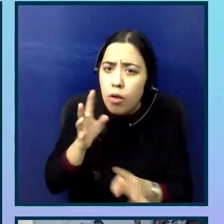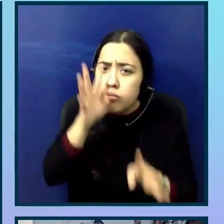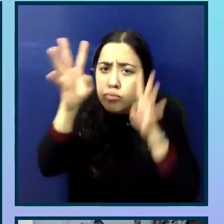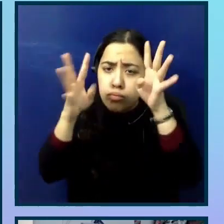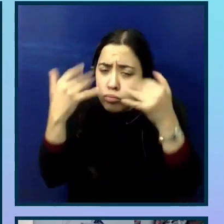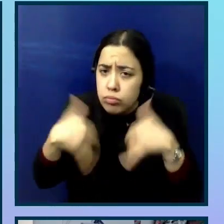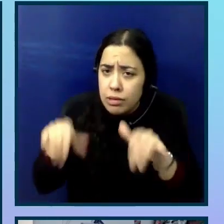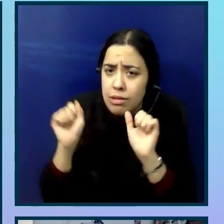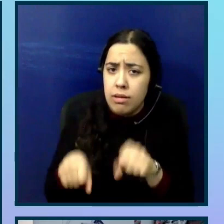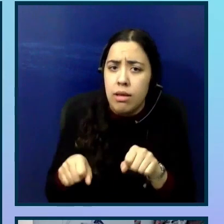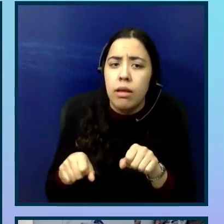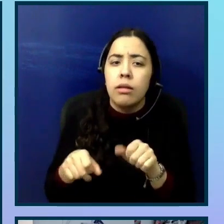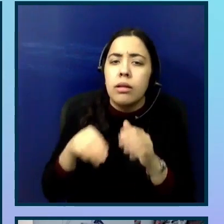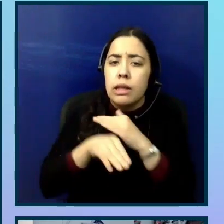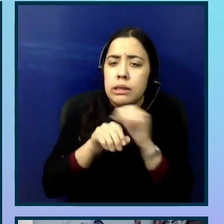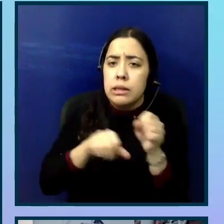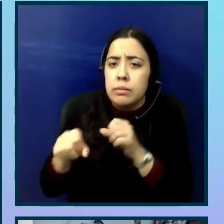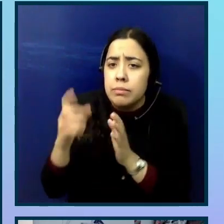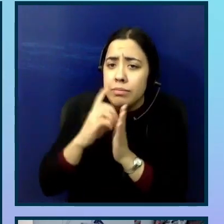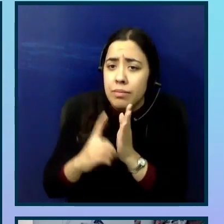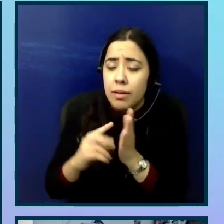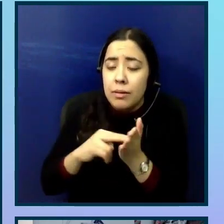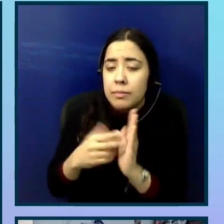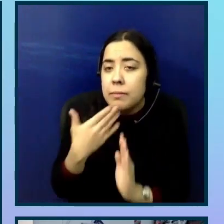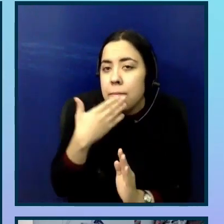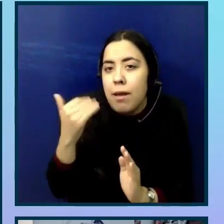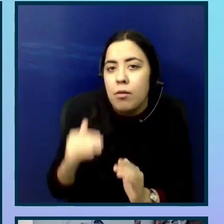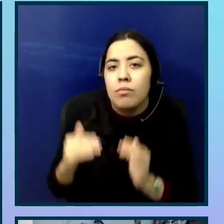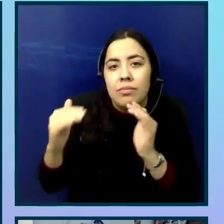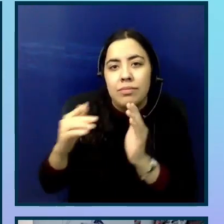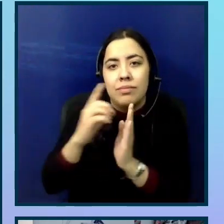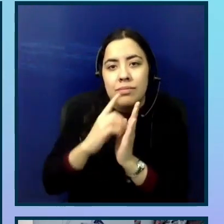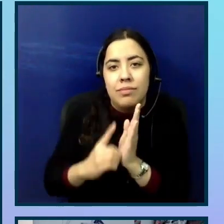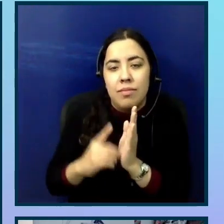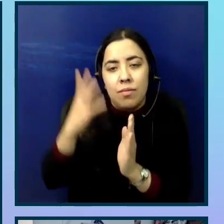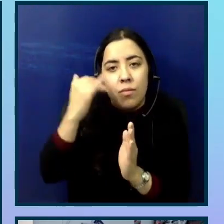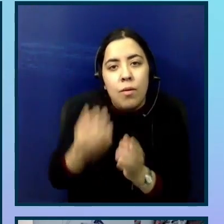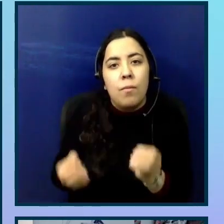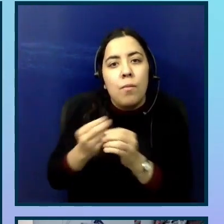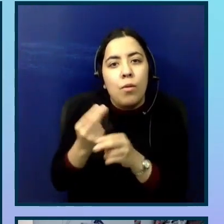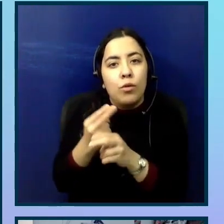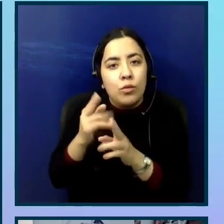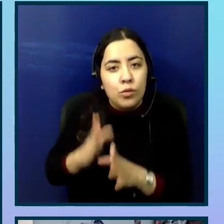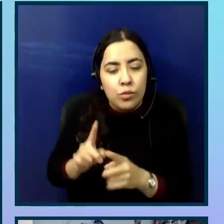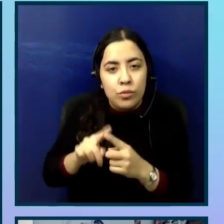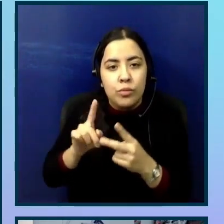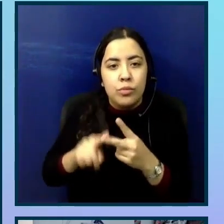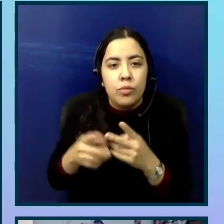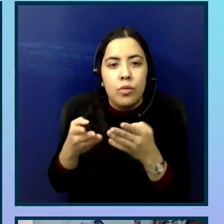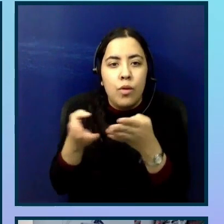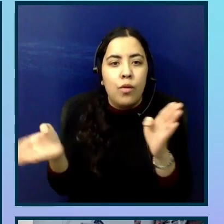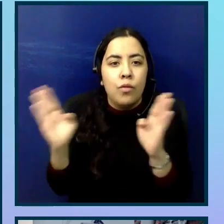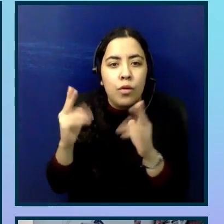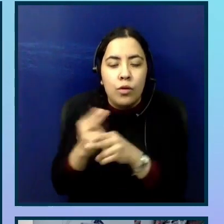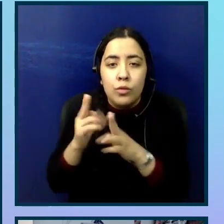Accessible design is better design because it accounts for more users a better overall user experience